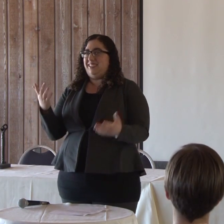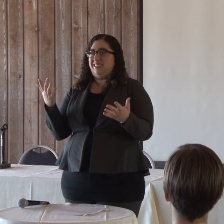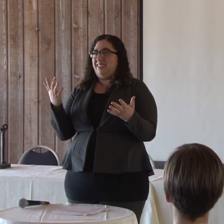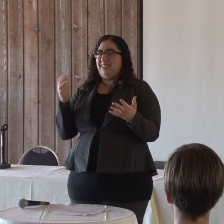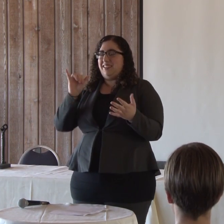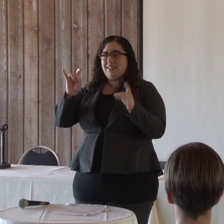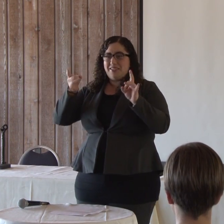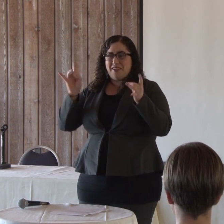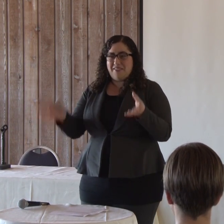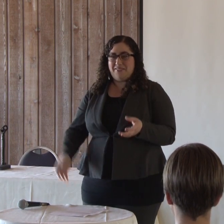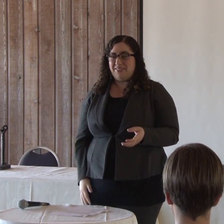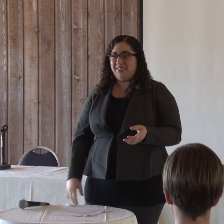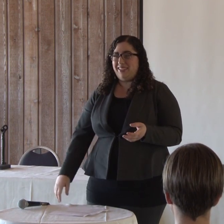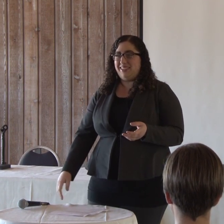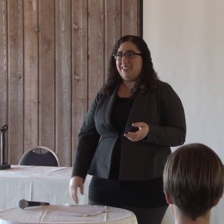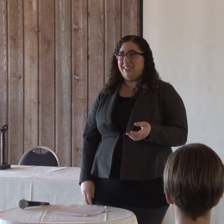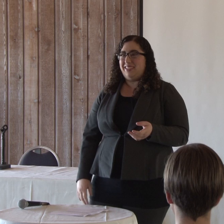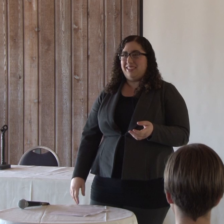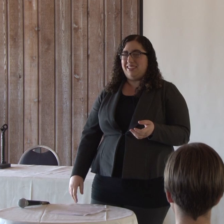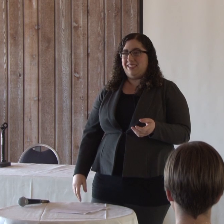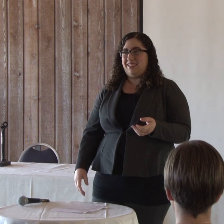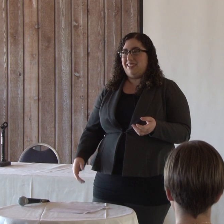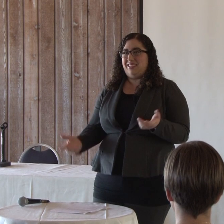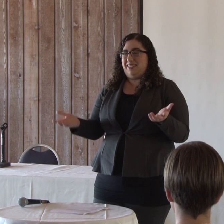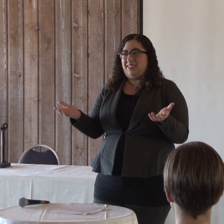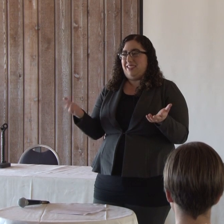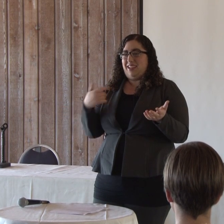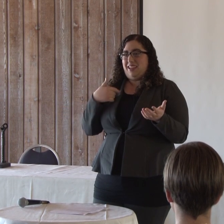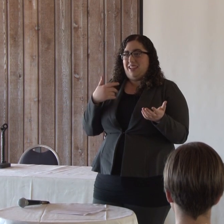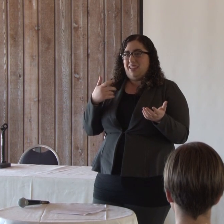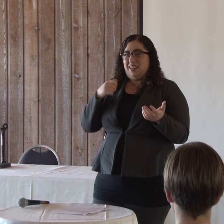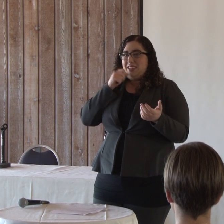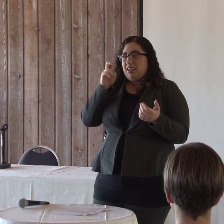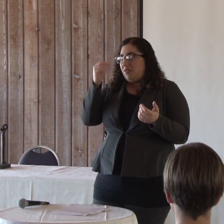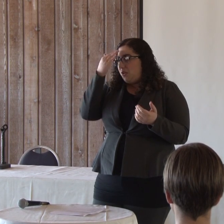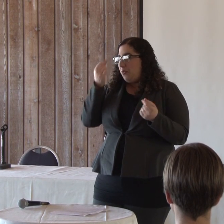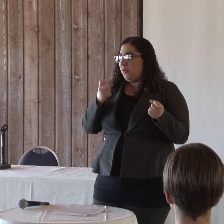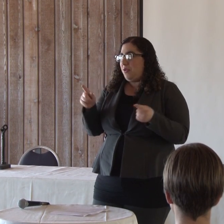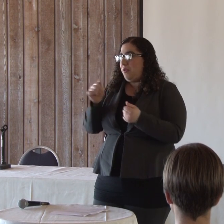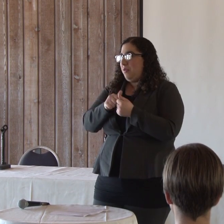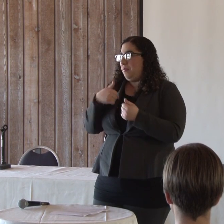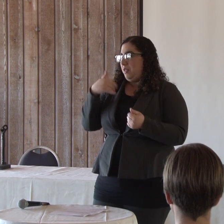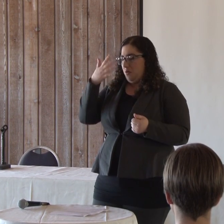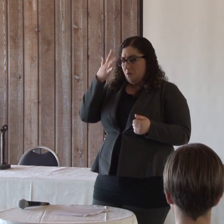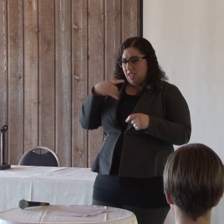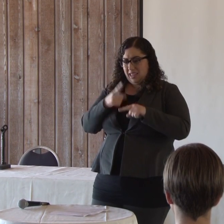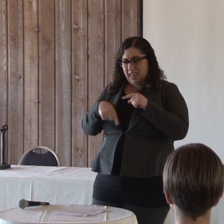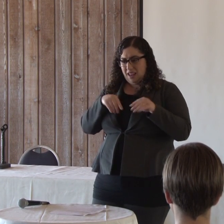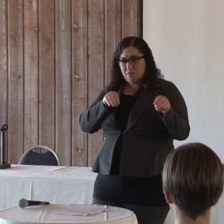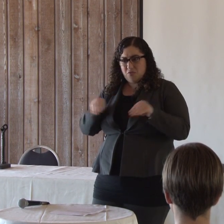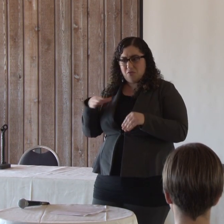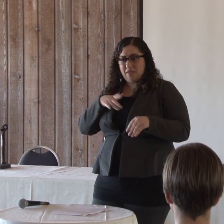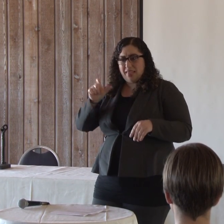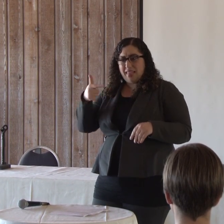And when they finally told me that I had broken my back. It wasn't until three days after it happened